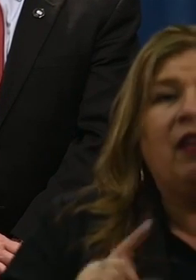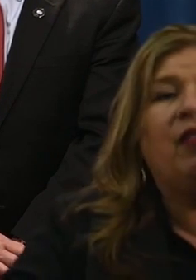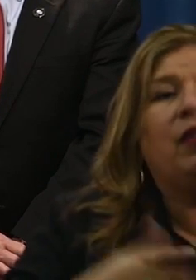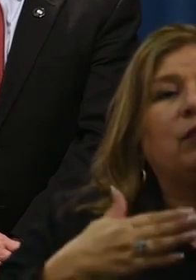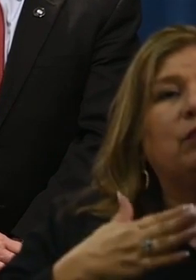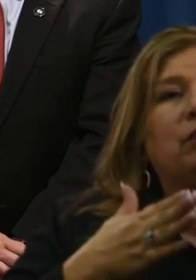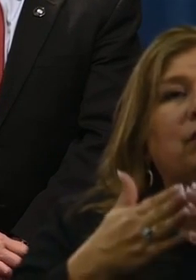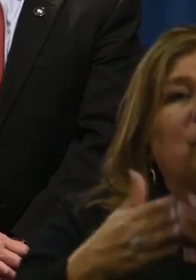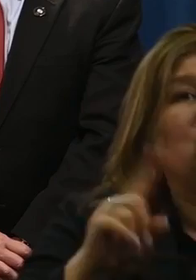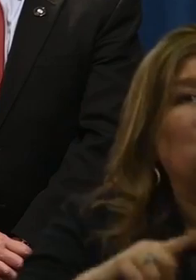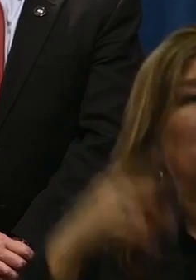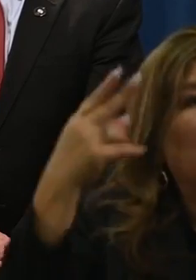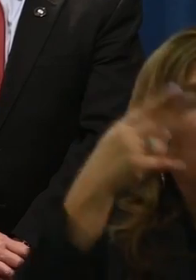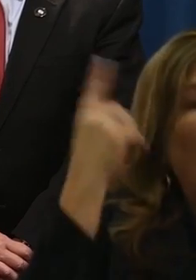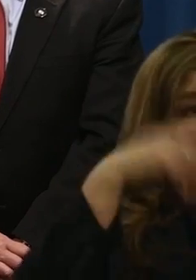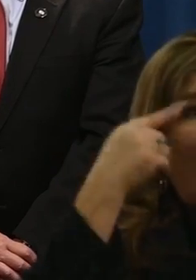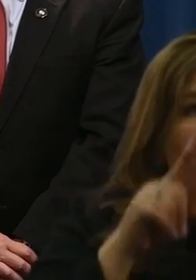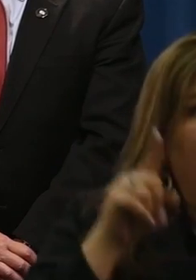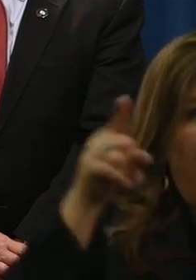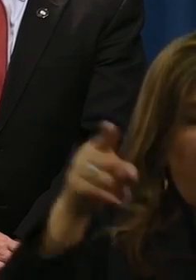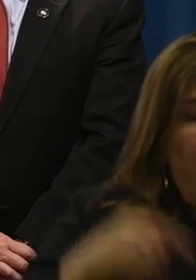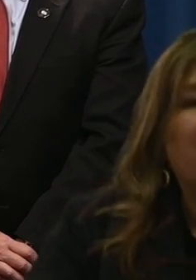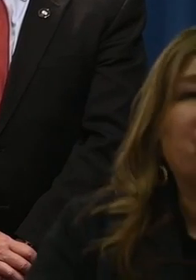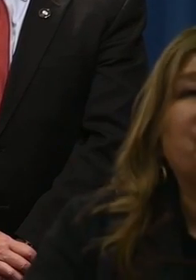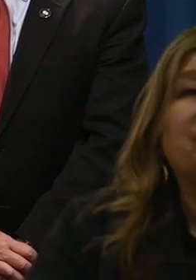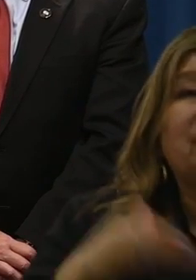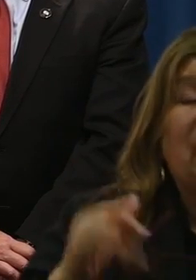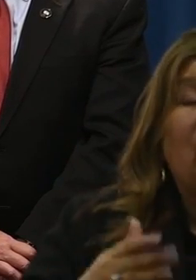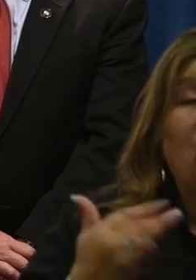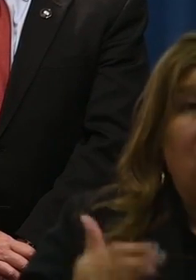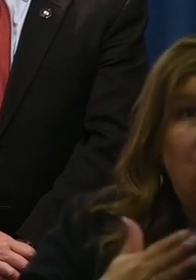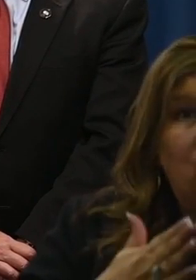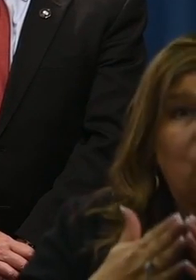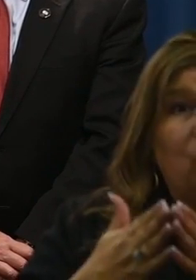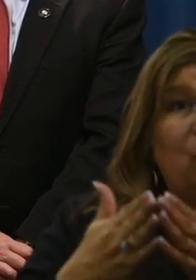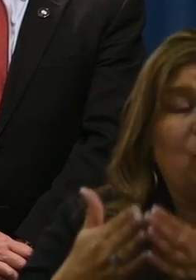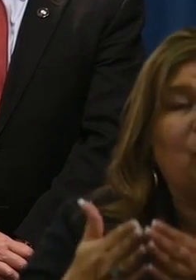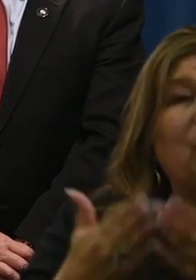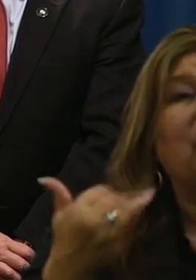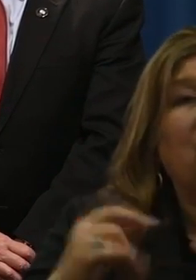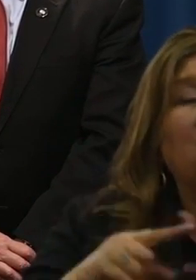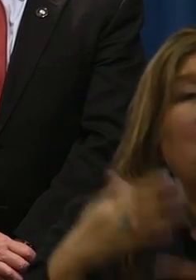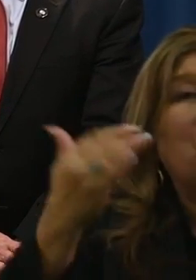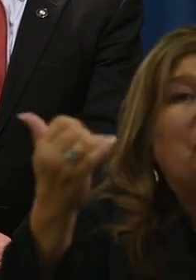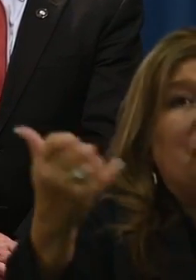That cruise ship is making its way back towards the state of California,